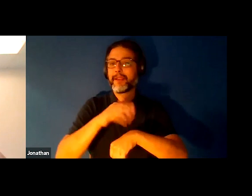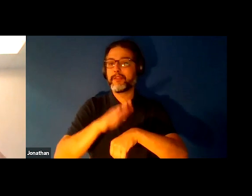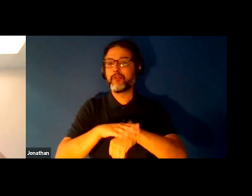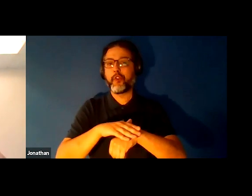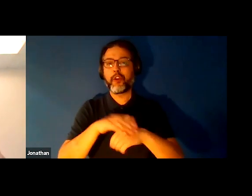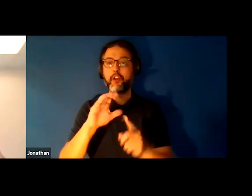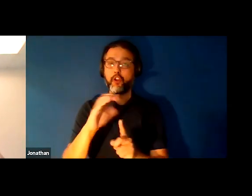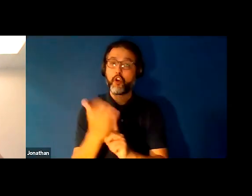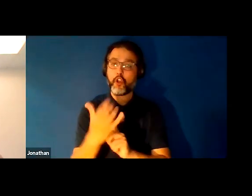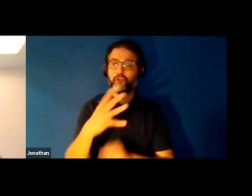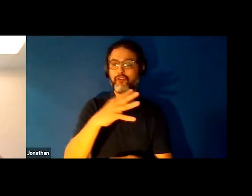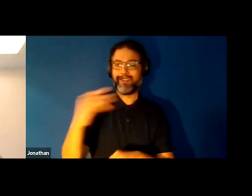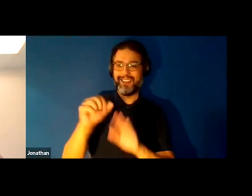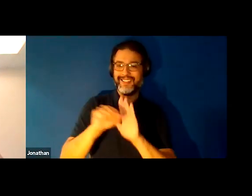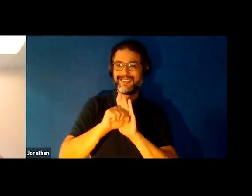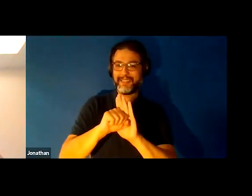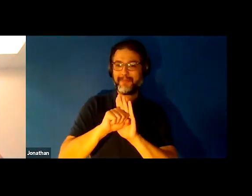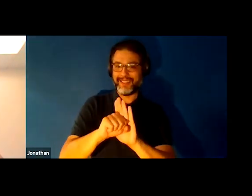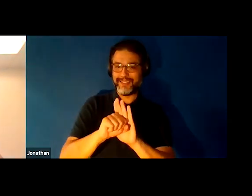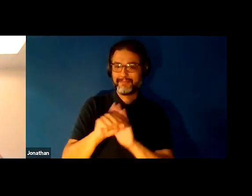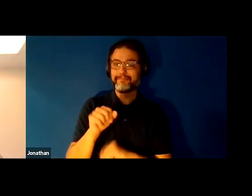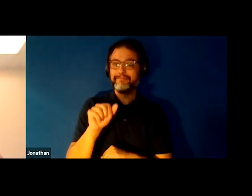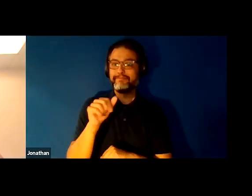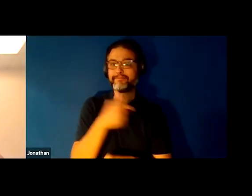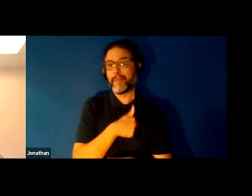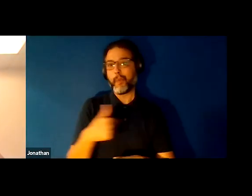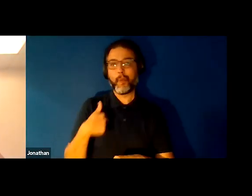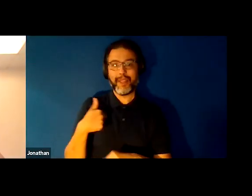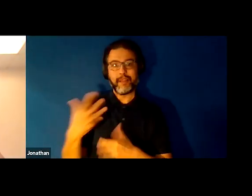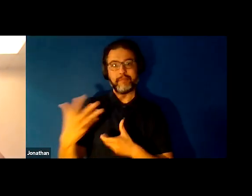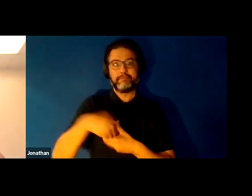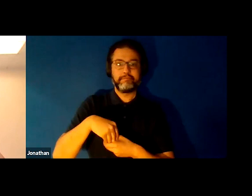This was embedded in the STEM project we spoke about a minute ago.